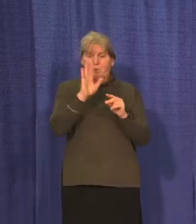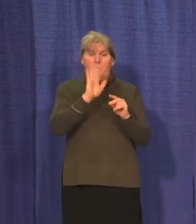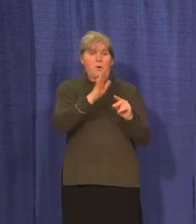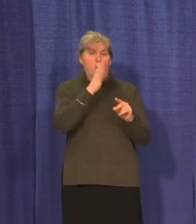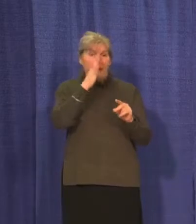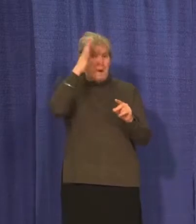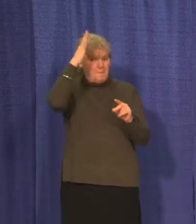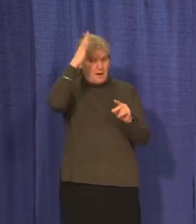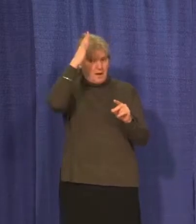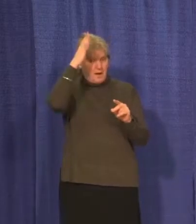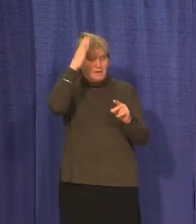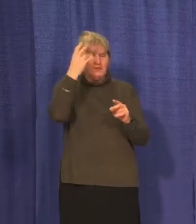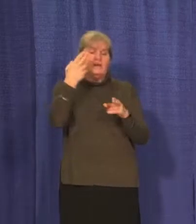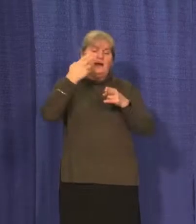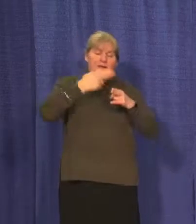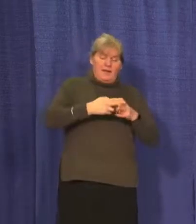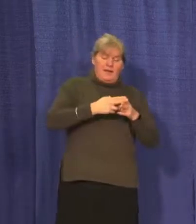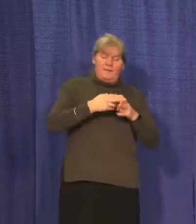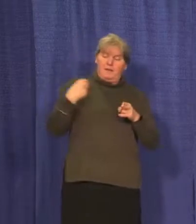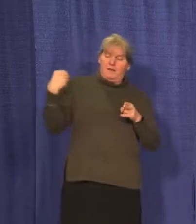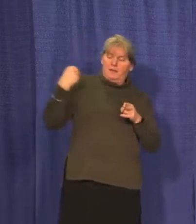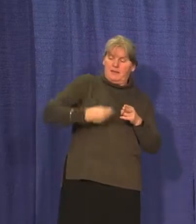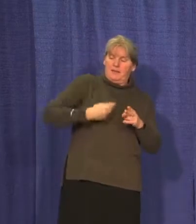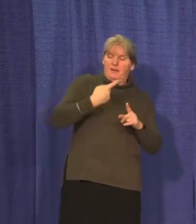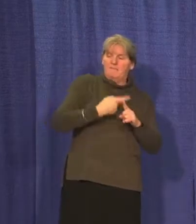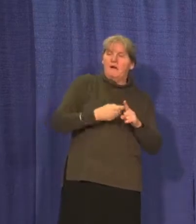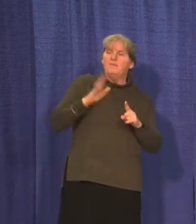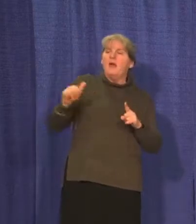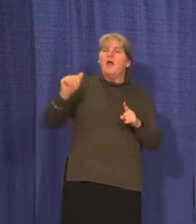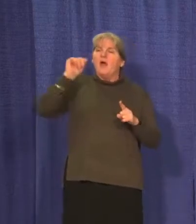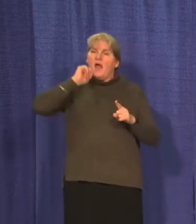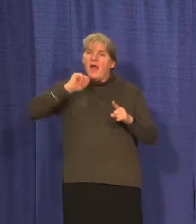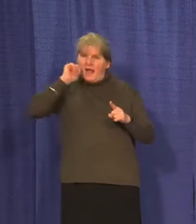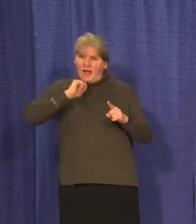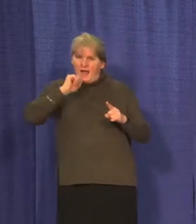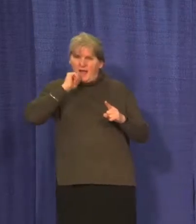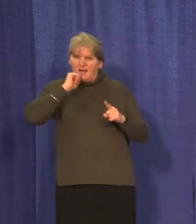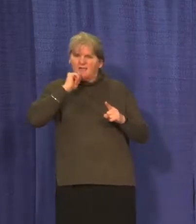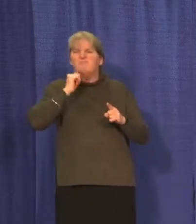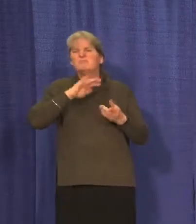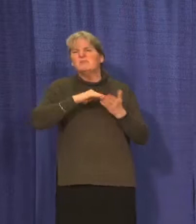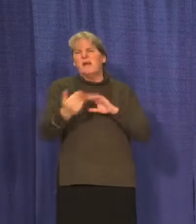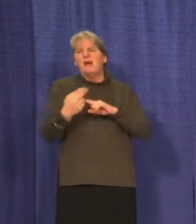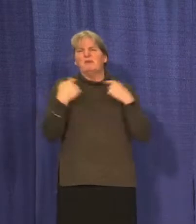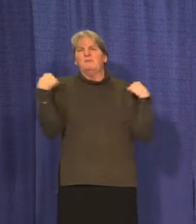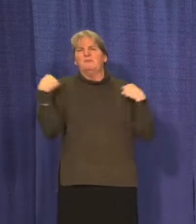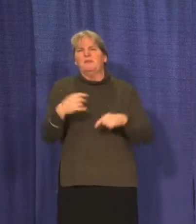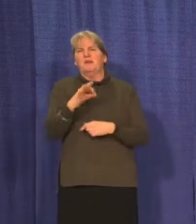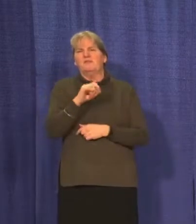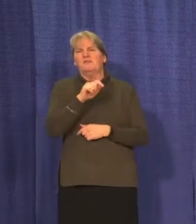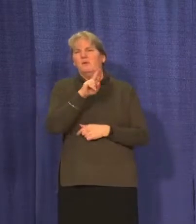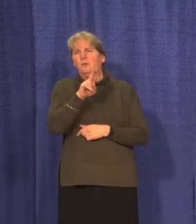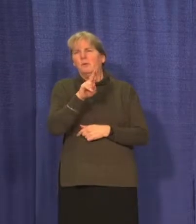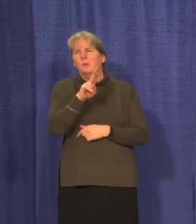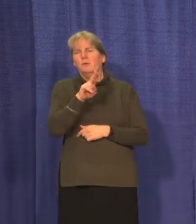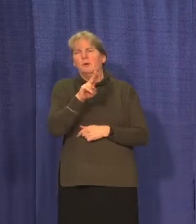that her parents named her after an aunt who succumbed to Spanish flu as a young child. She stated she was extremely